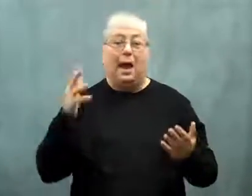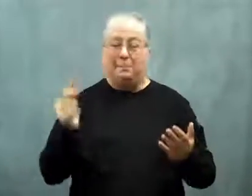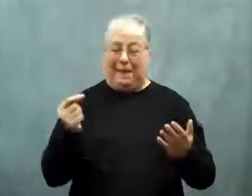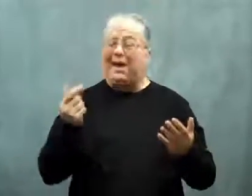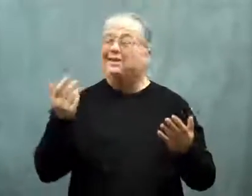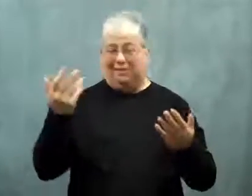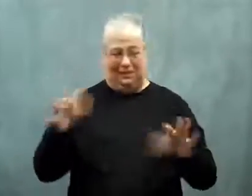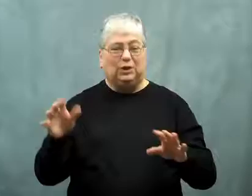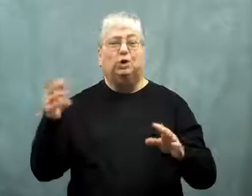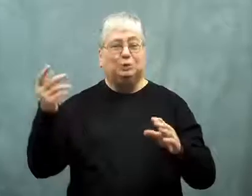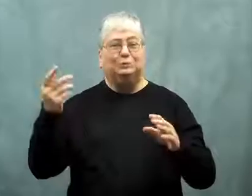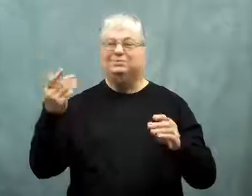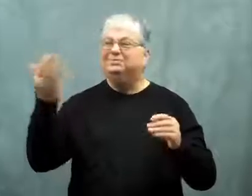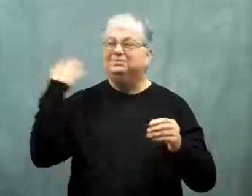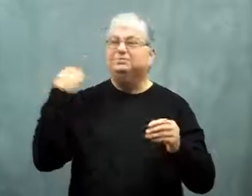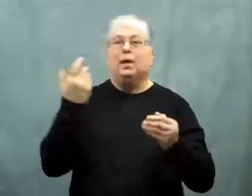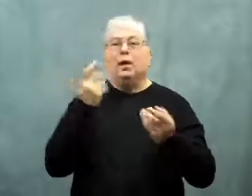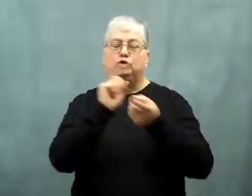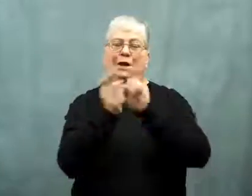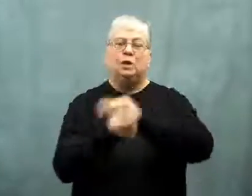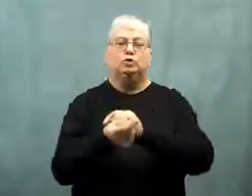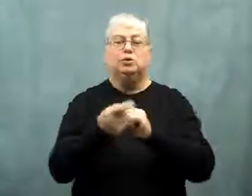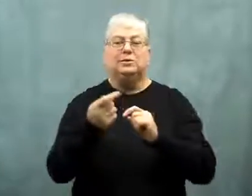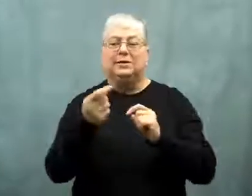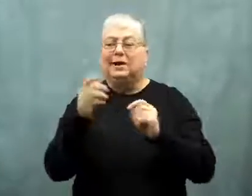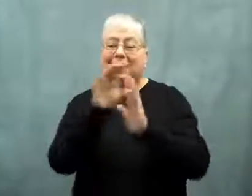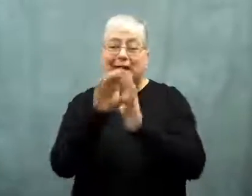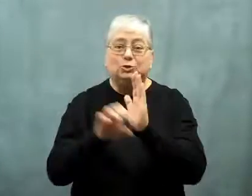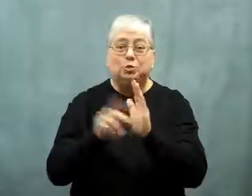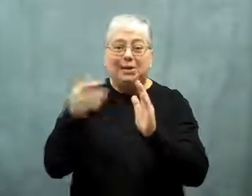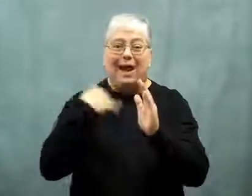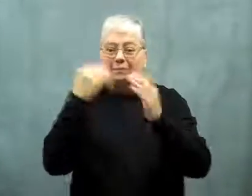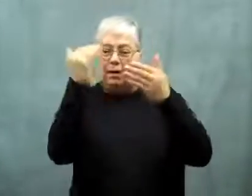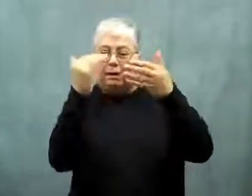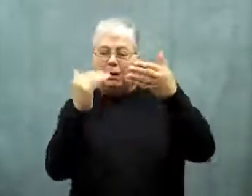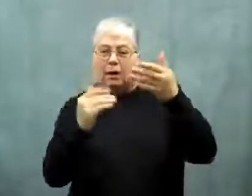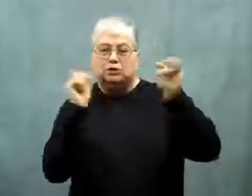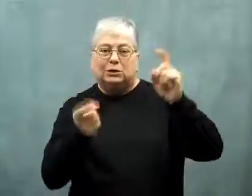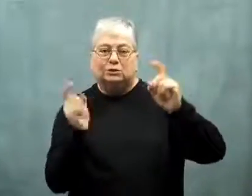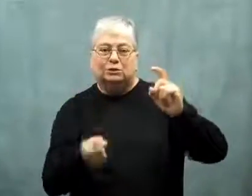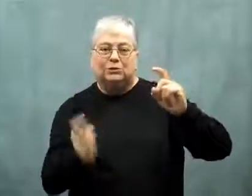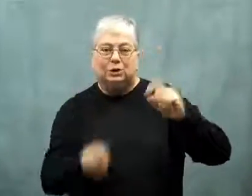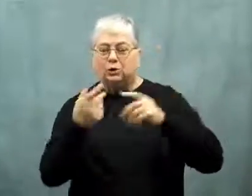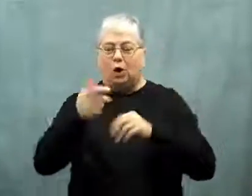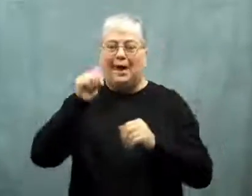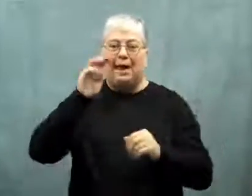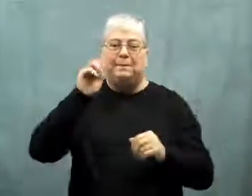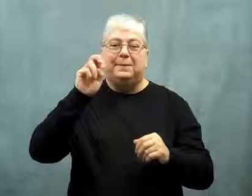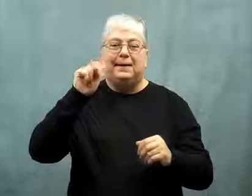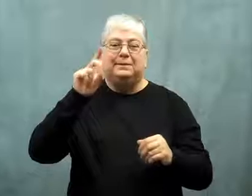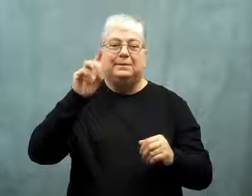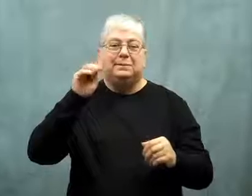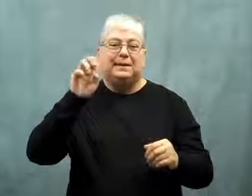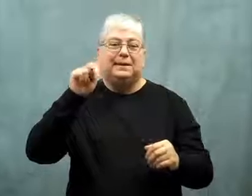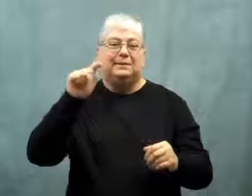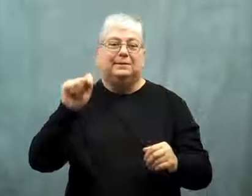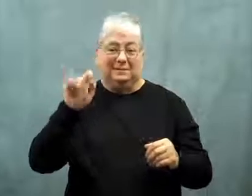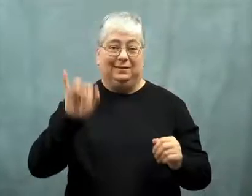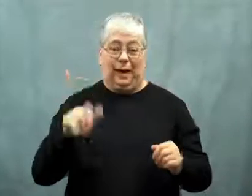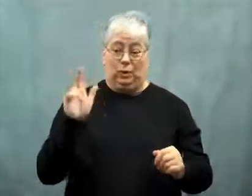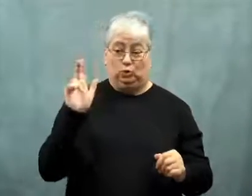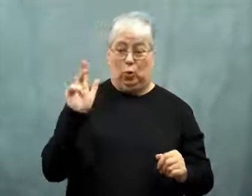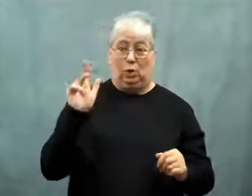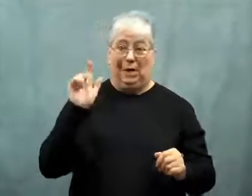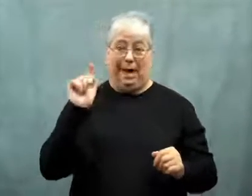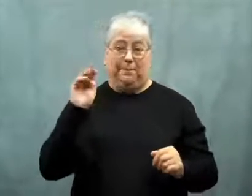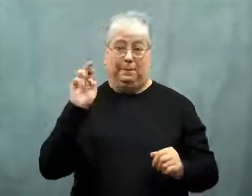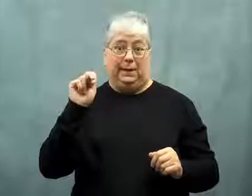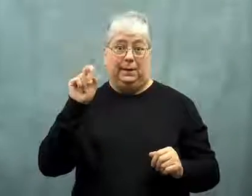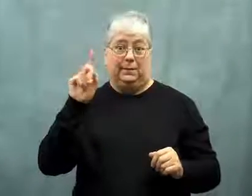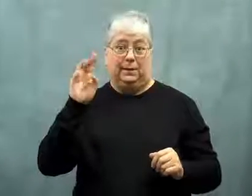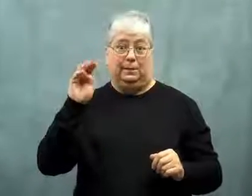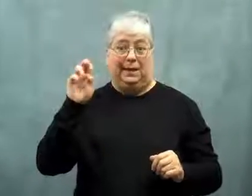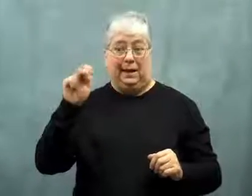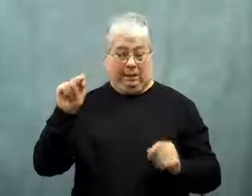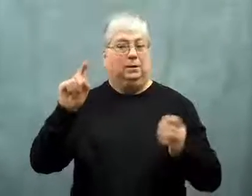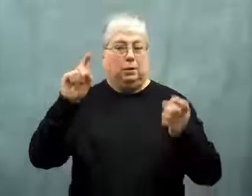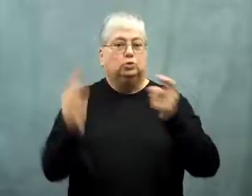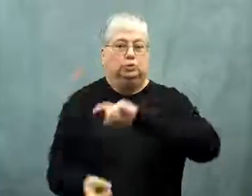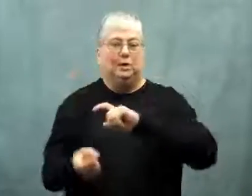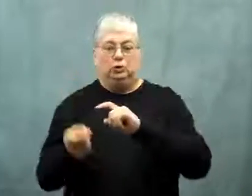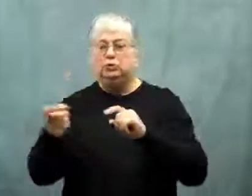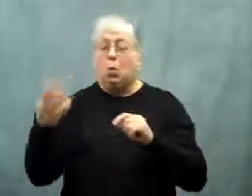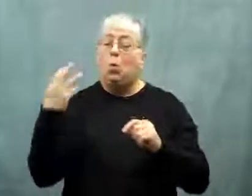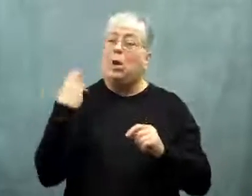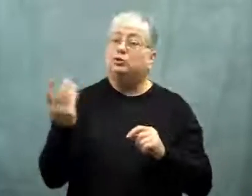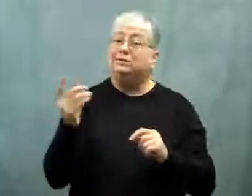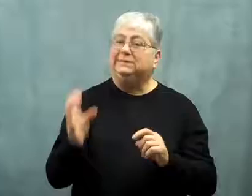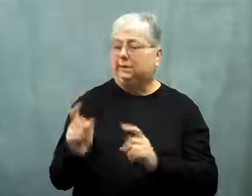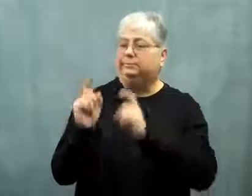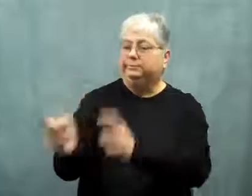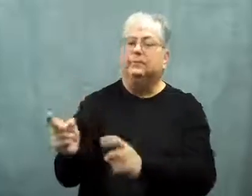The Constitution has changes called Amendments.